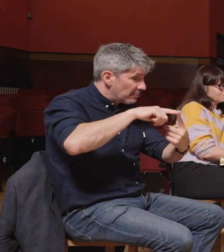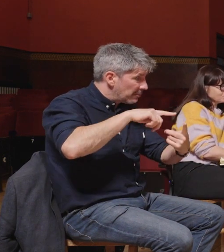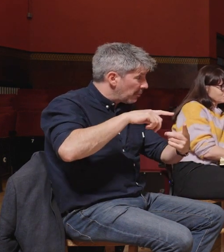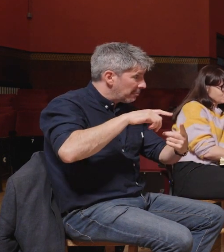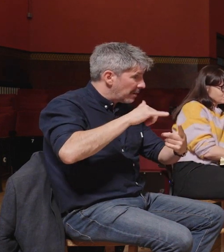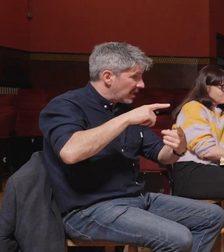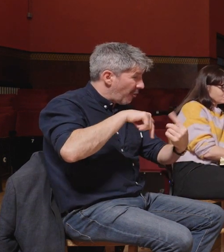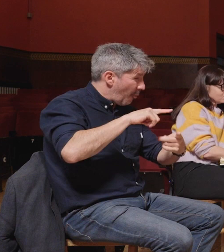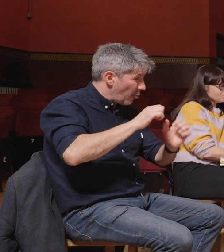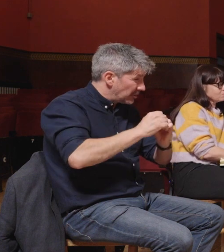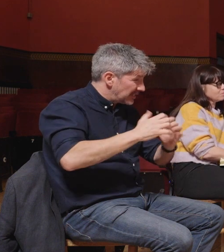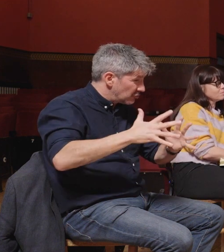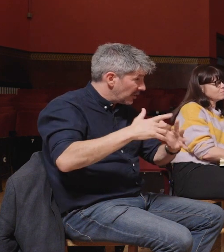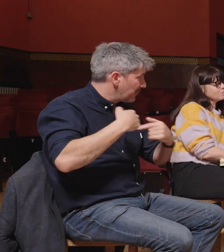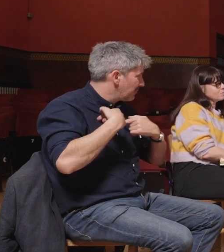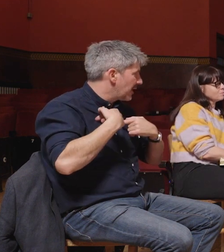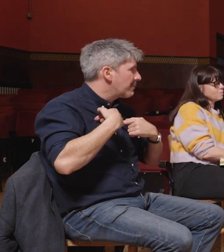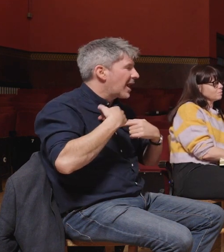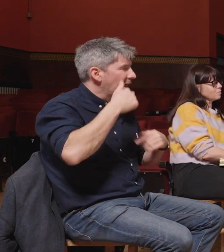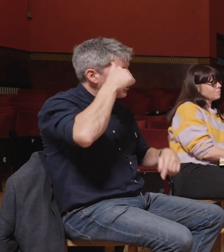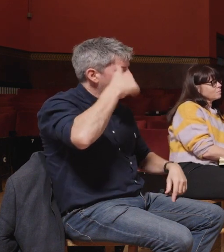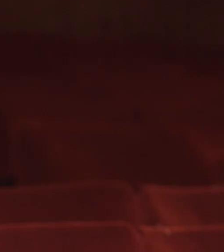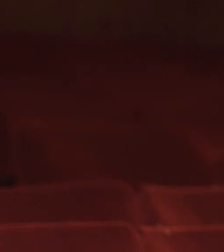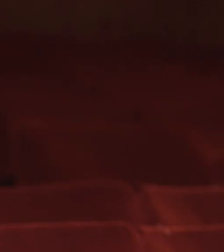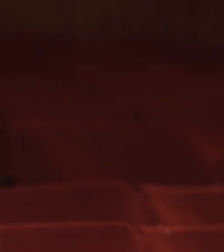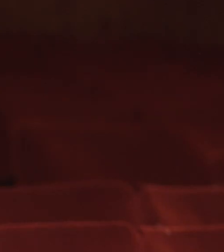and I have to be really quite bloody minded about it.